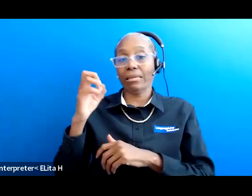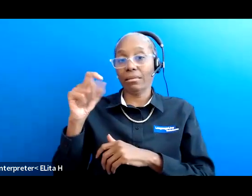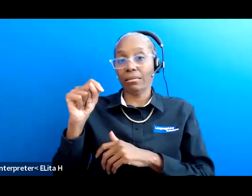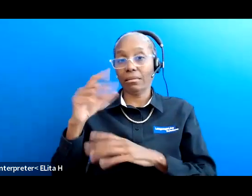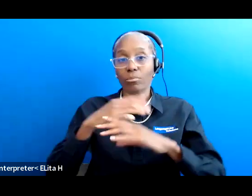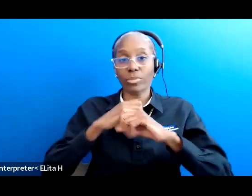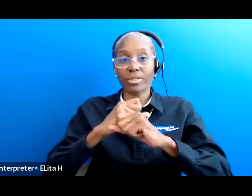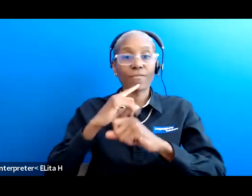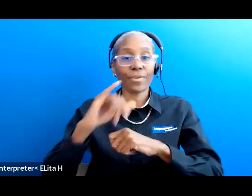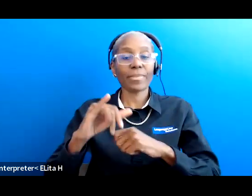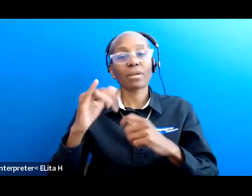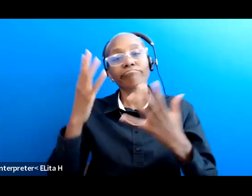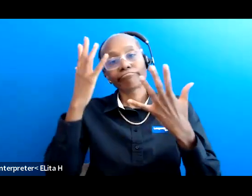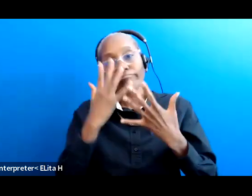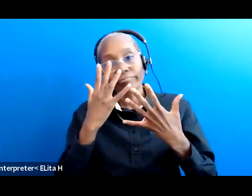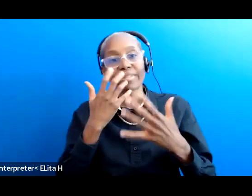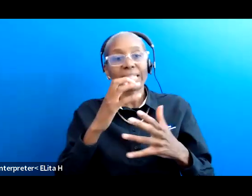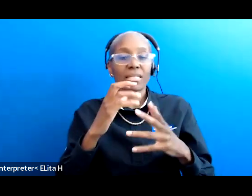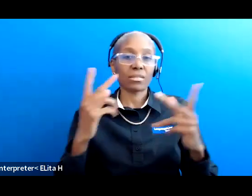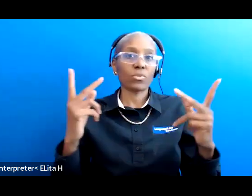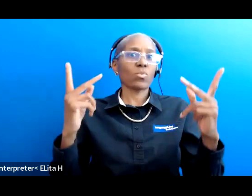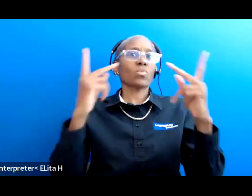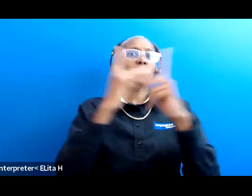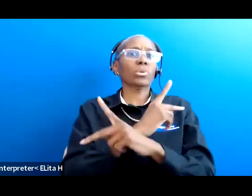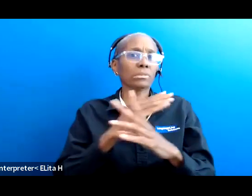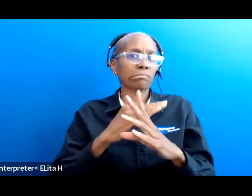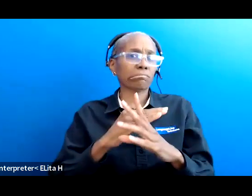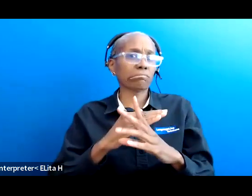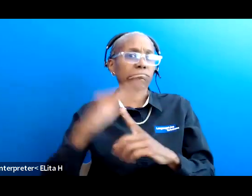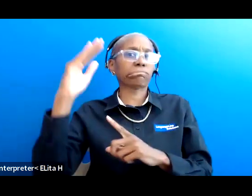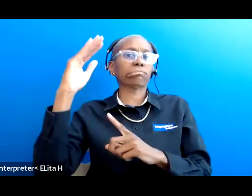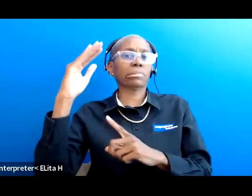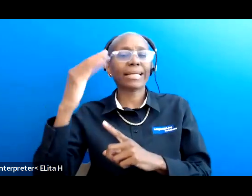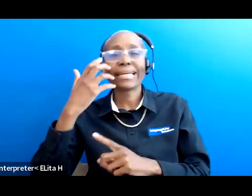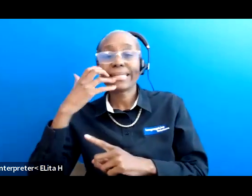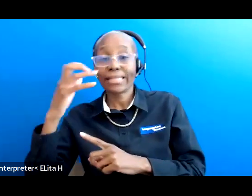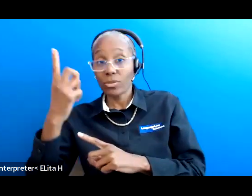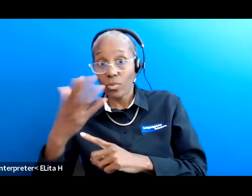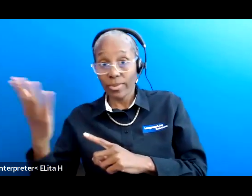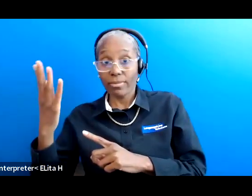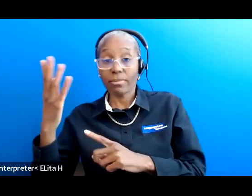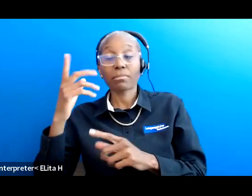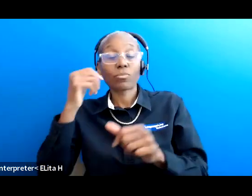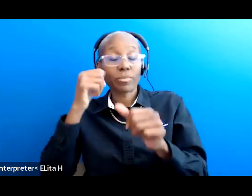Unfortunately, the heat has gotten even worse. And the heat is one thing so you need to try to keep yourself cool.